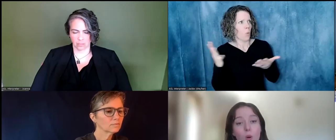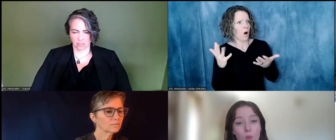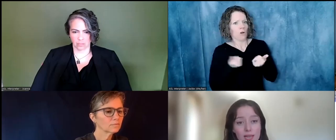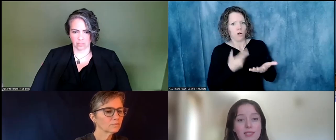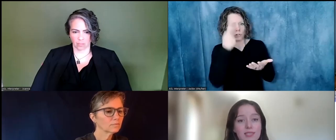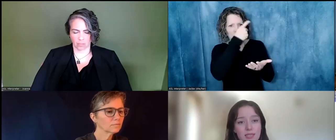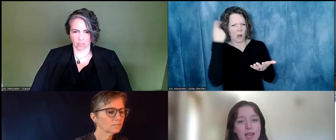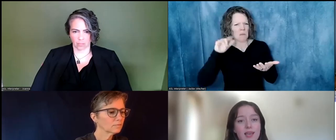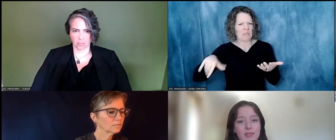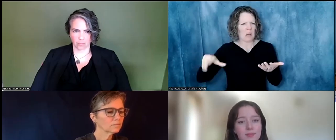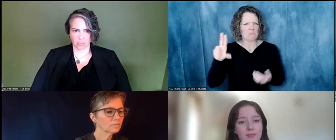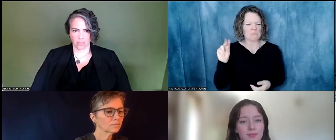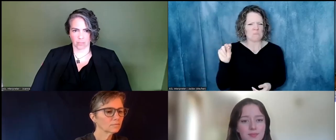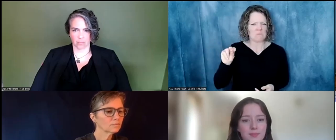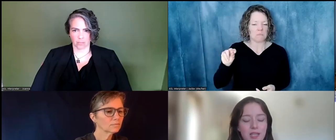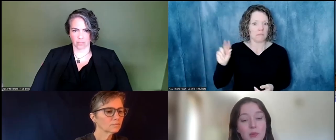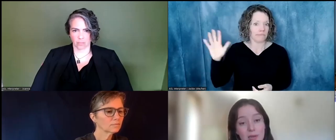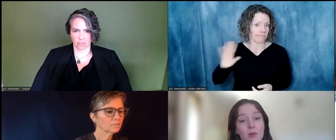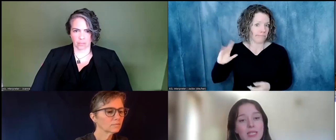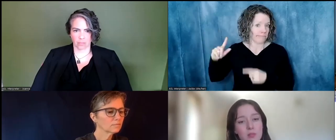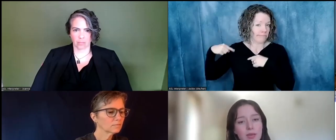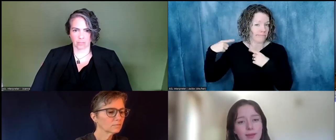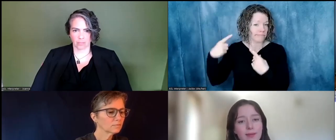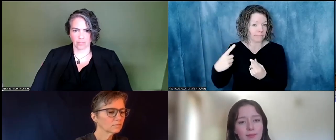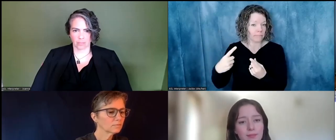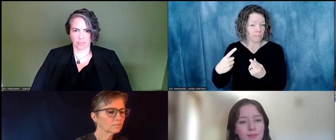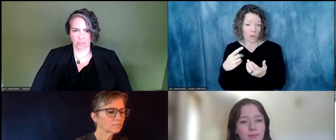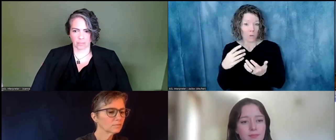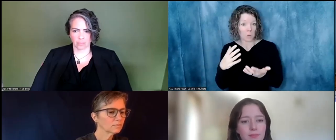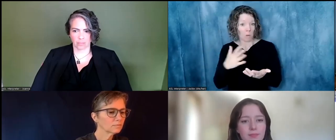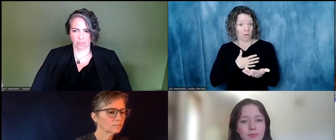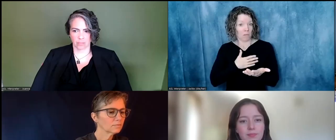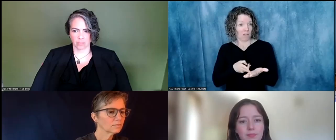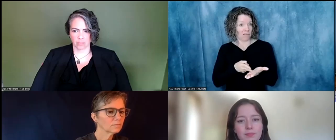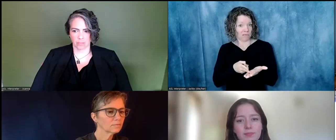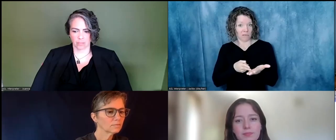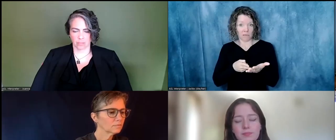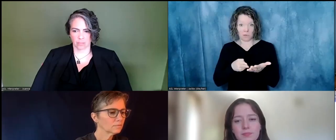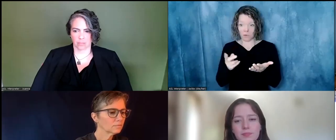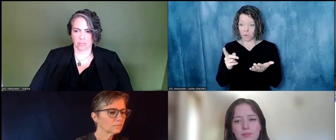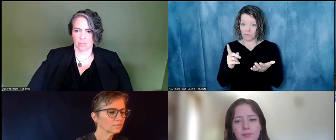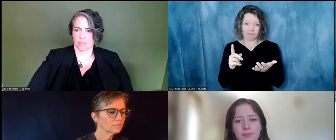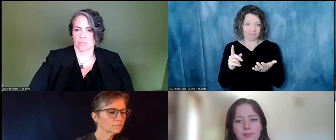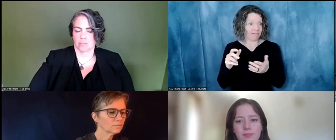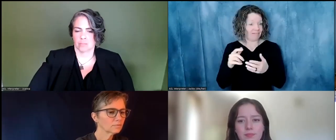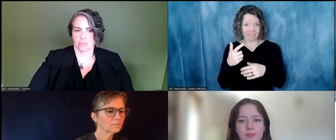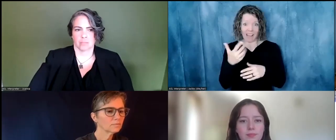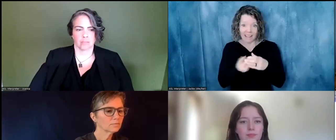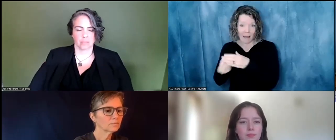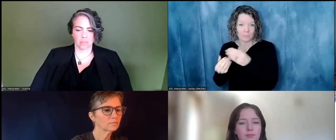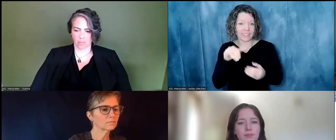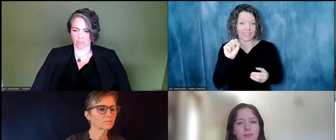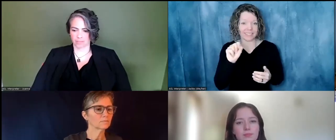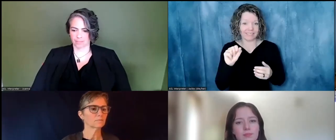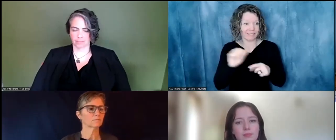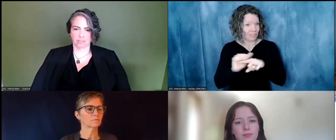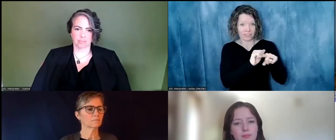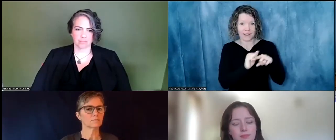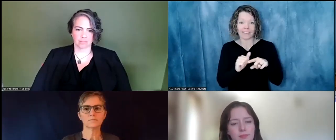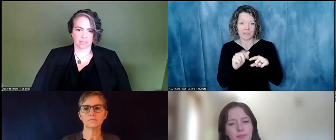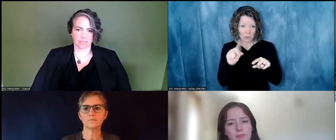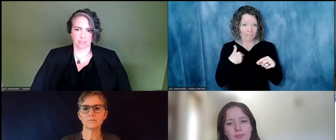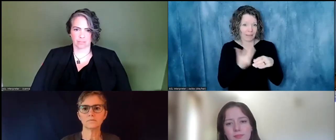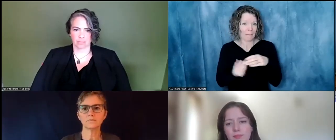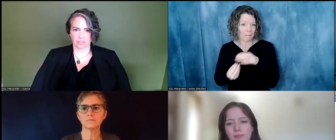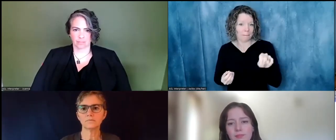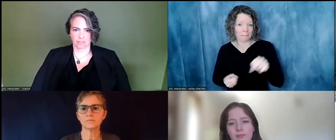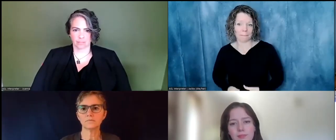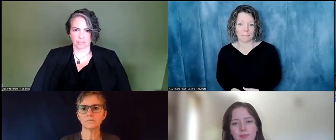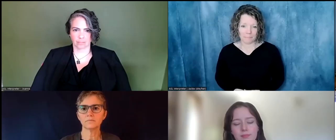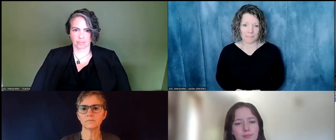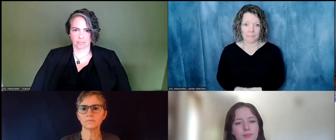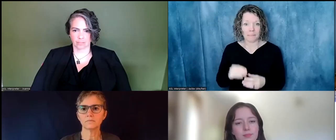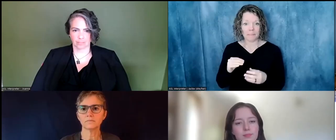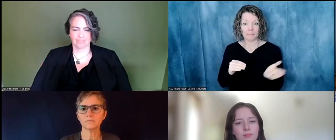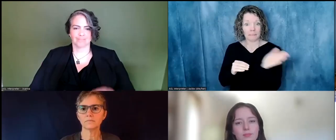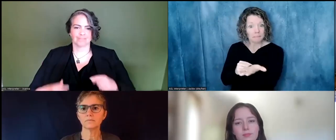always a “yes” and we can always do better. Scotty, did you want to answer too? Go ahead.